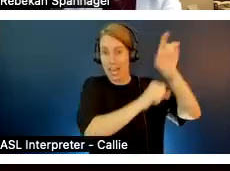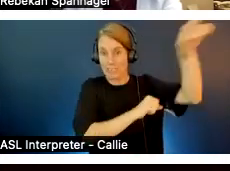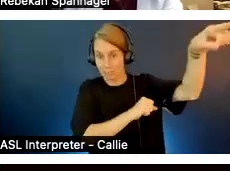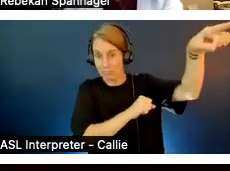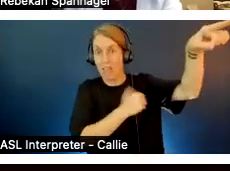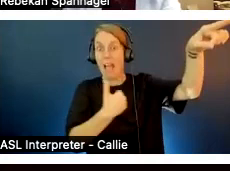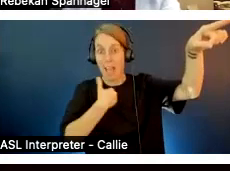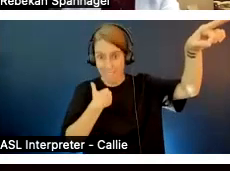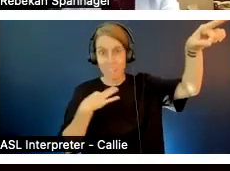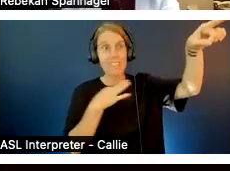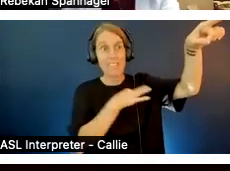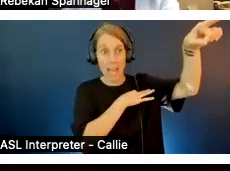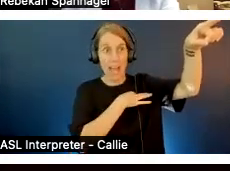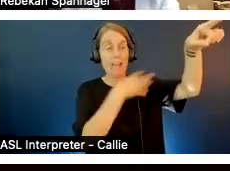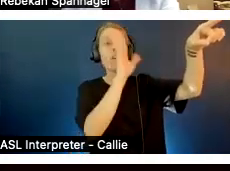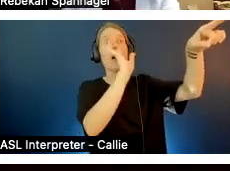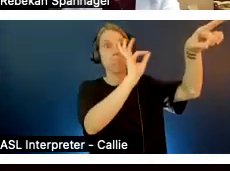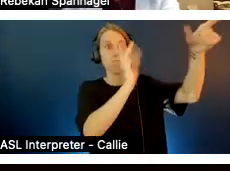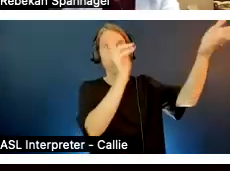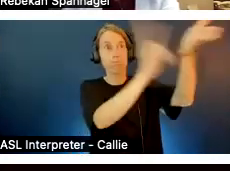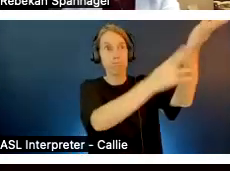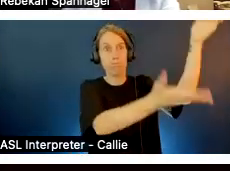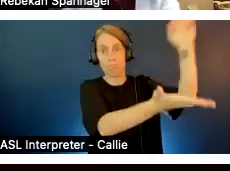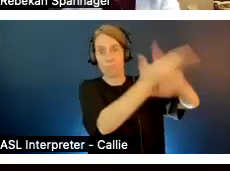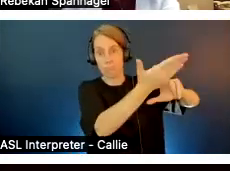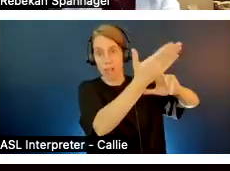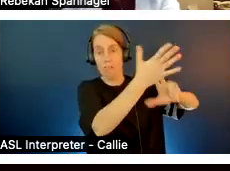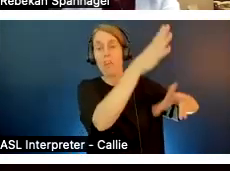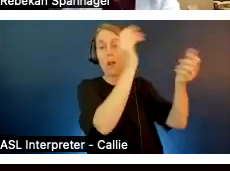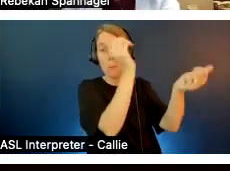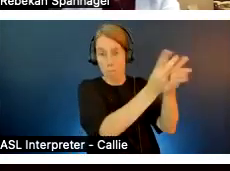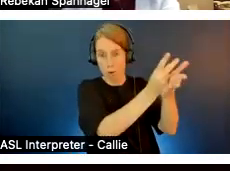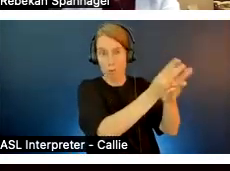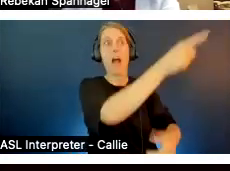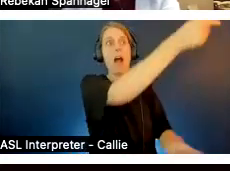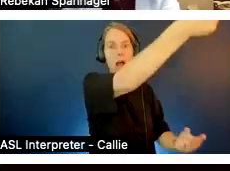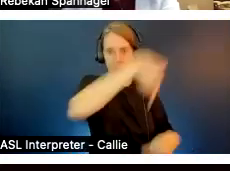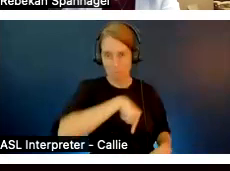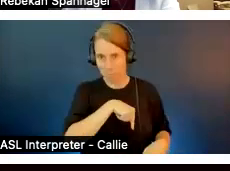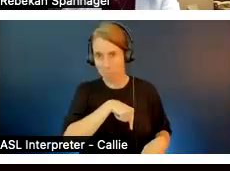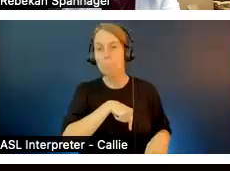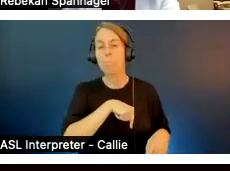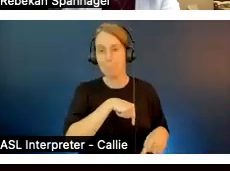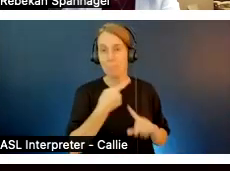that have already been approved and already have the appropriate training in education and probably